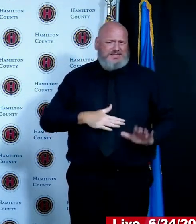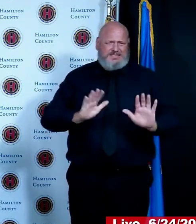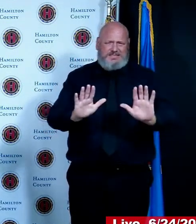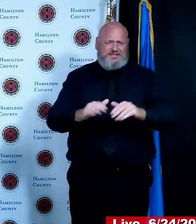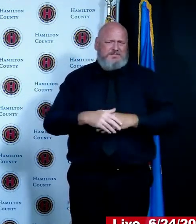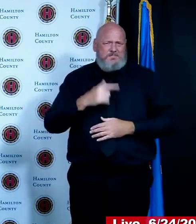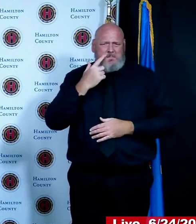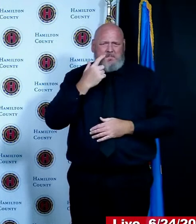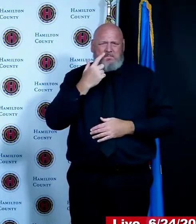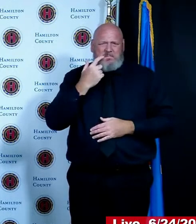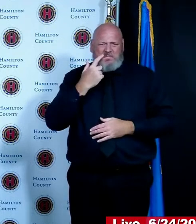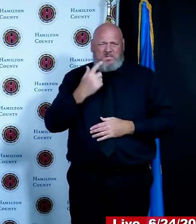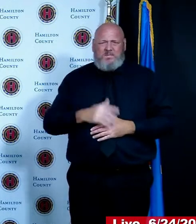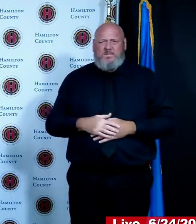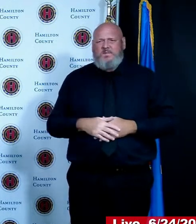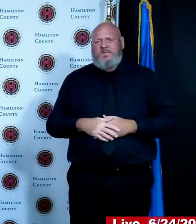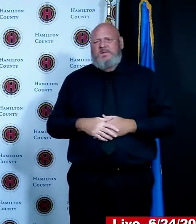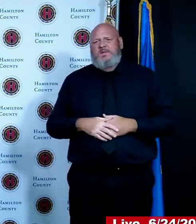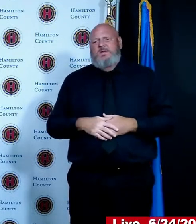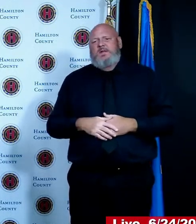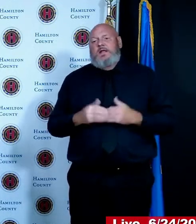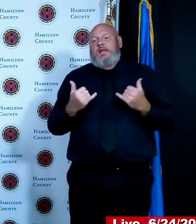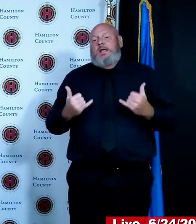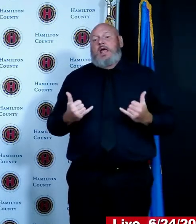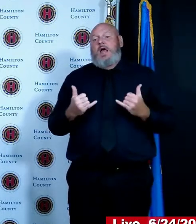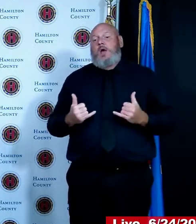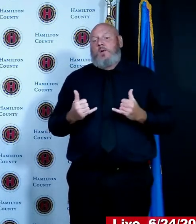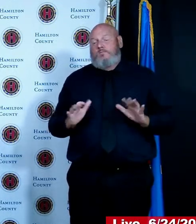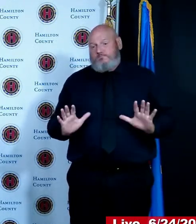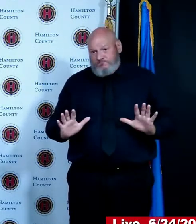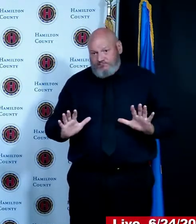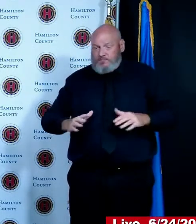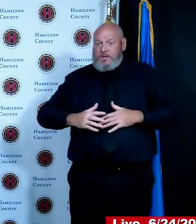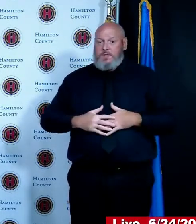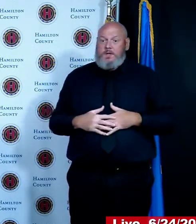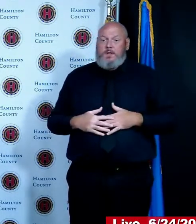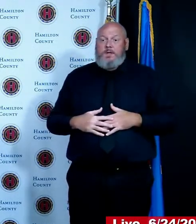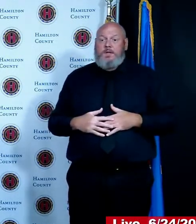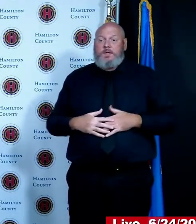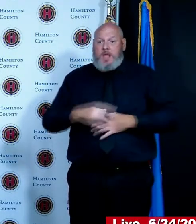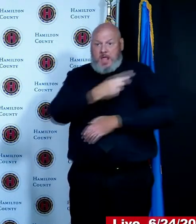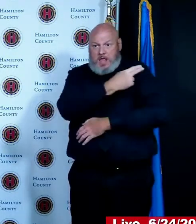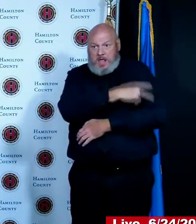want to now touch briefly on the hospitalizations but I'll save that for